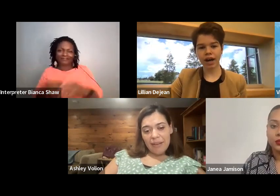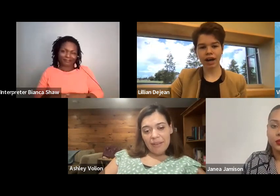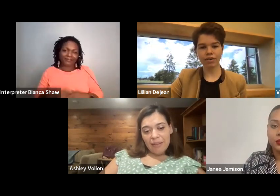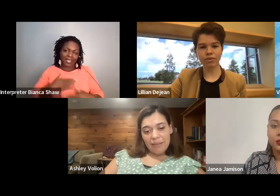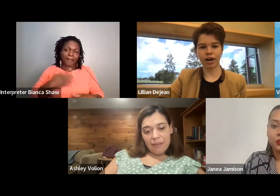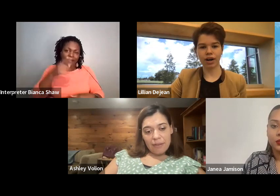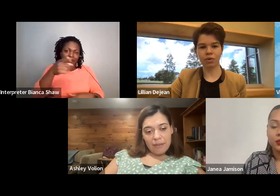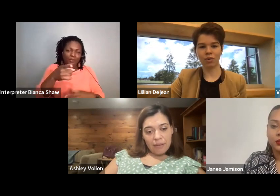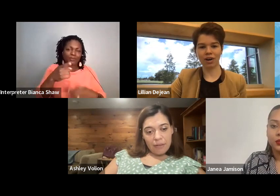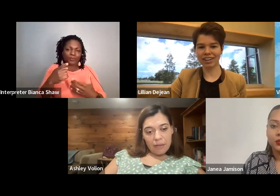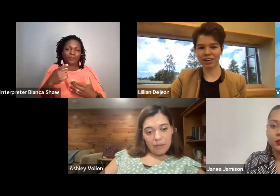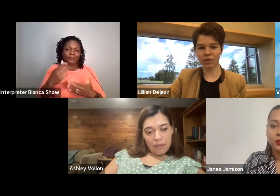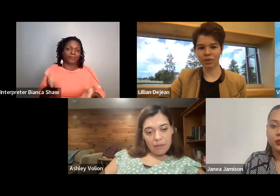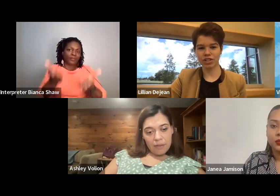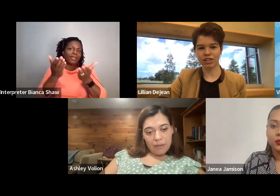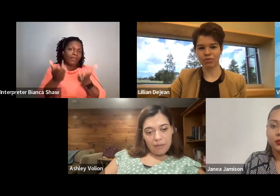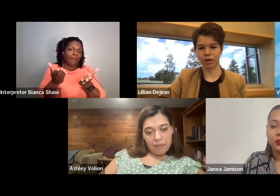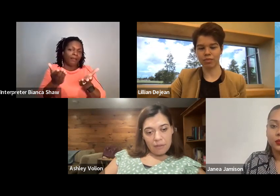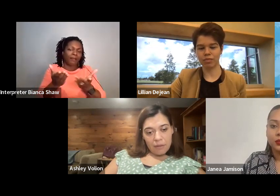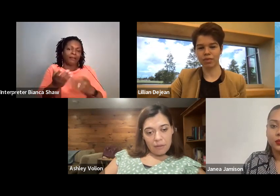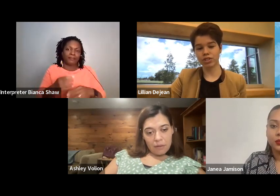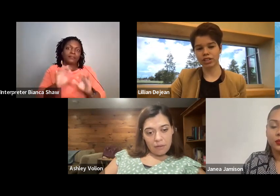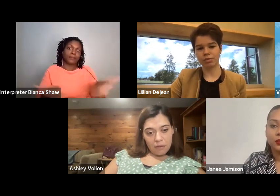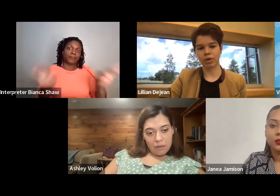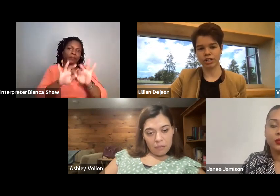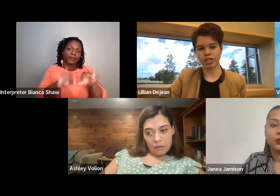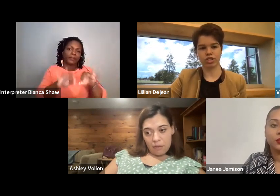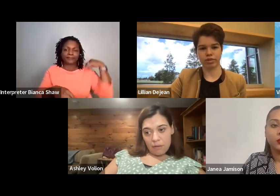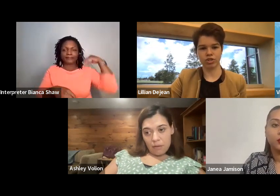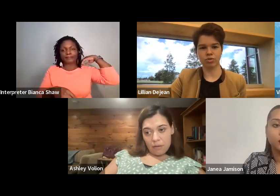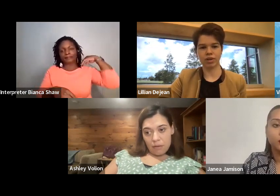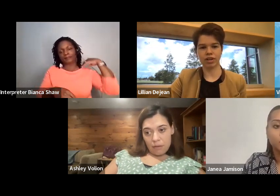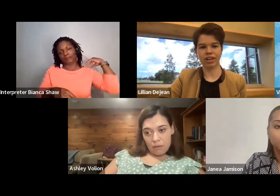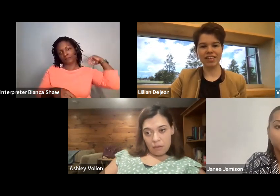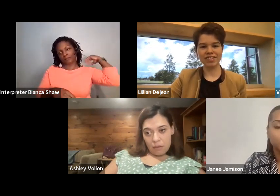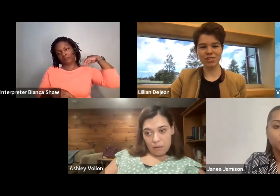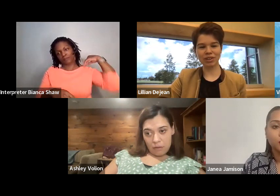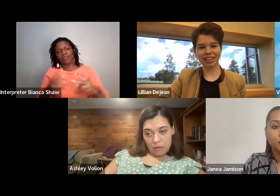do have One question from actually a couple of questions from Jim Mitchell.